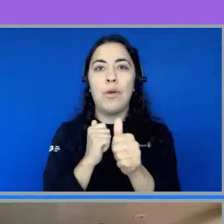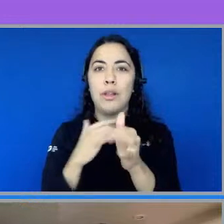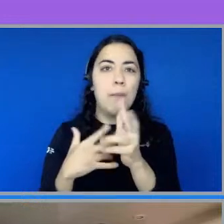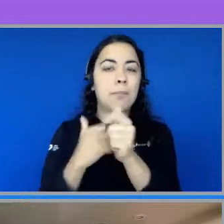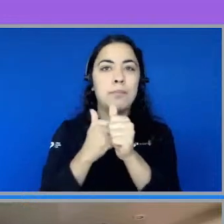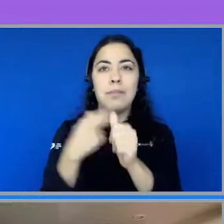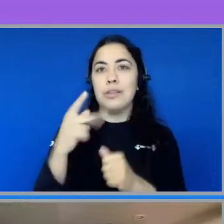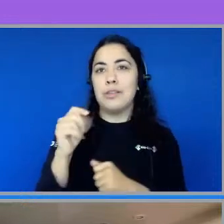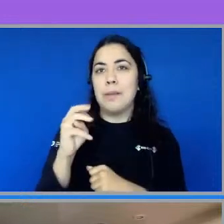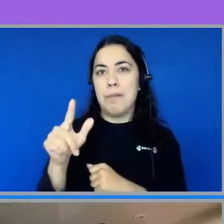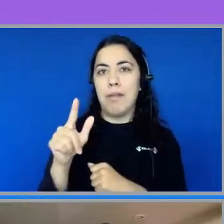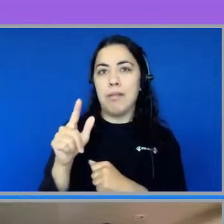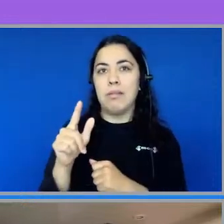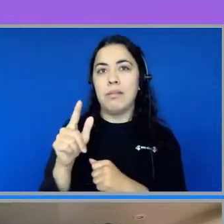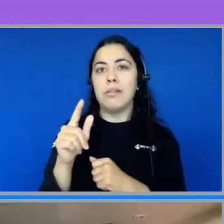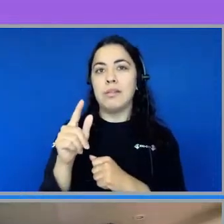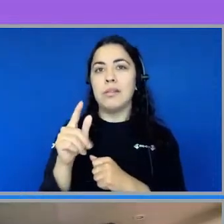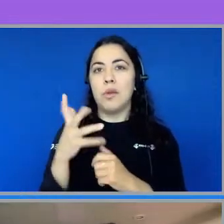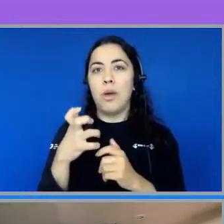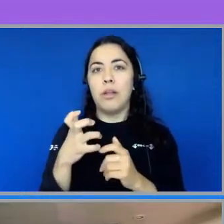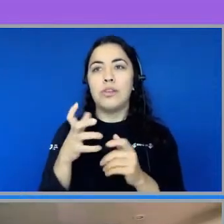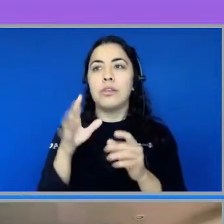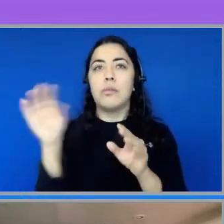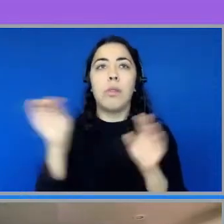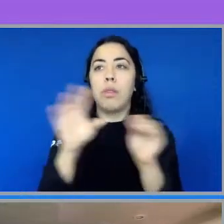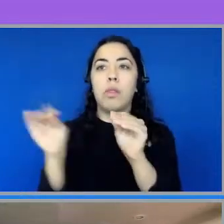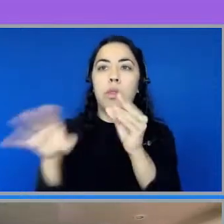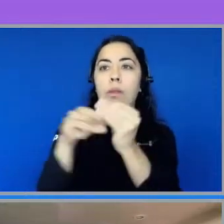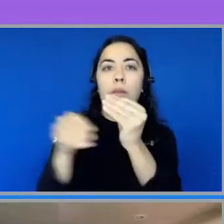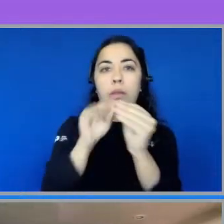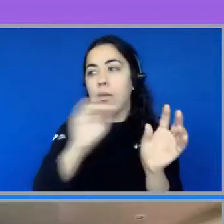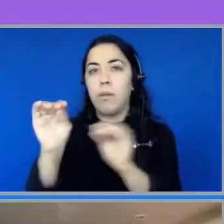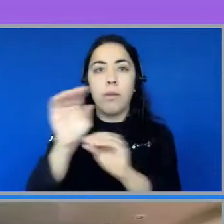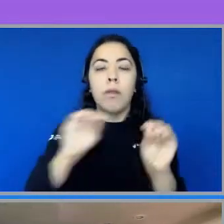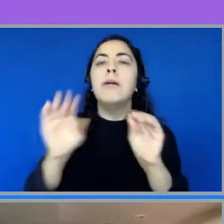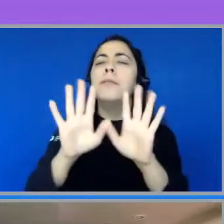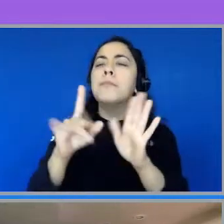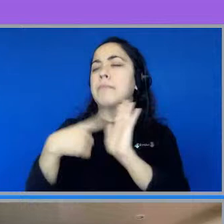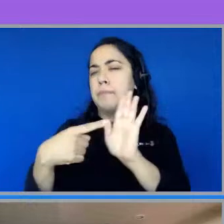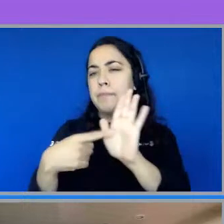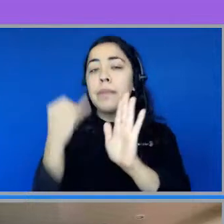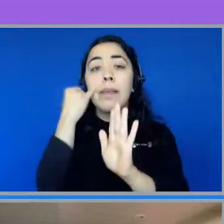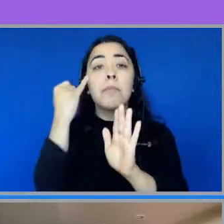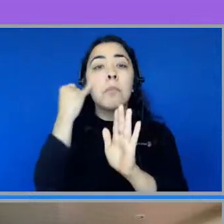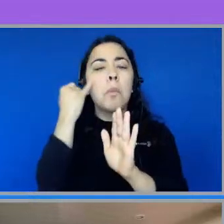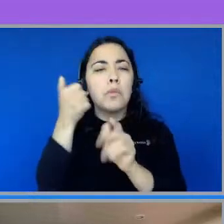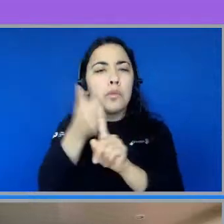to avoid updating HTML and just to sort of drag things around. So, for example, if you had a